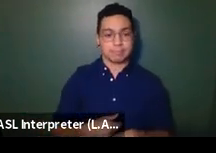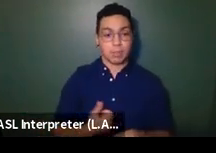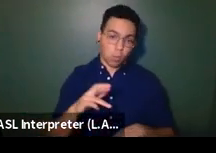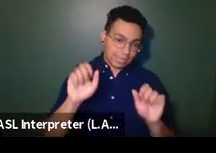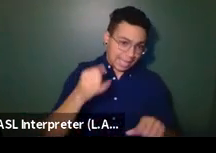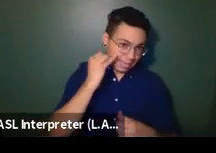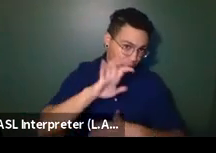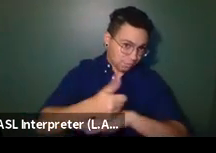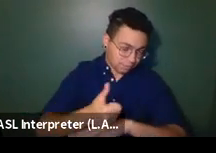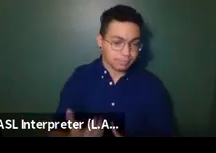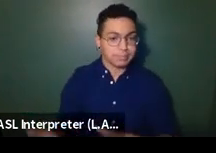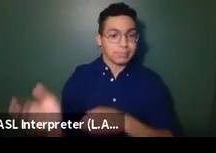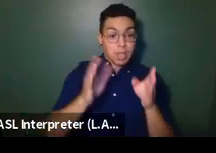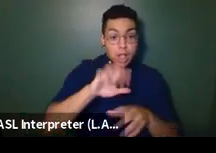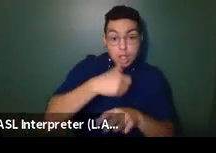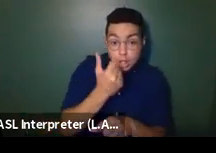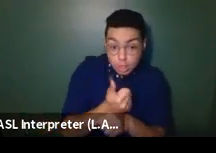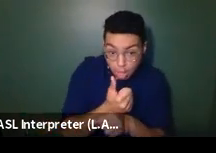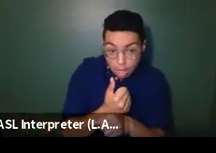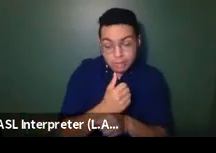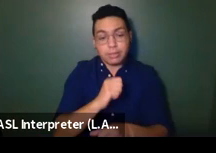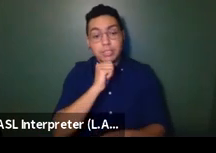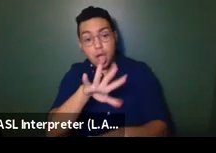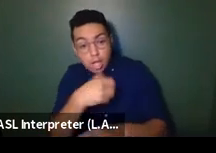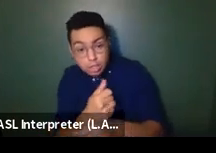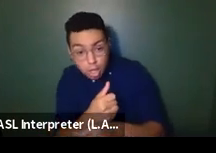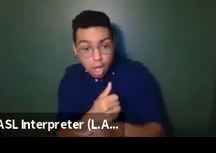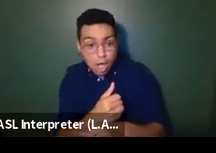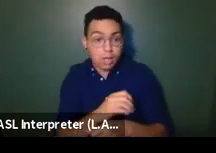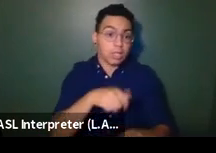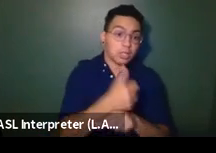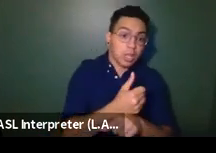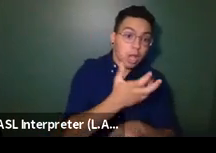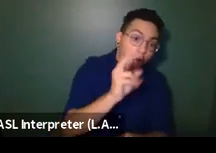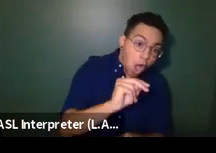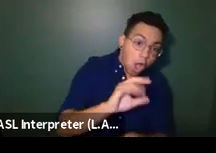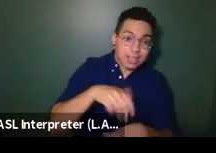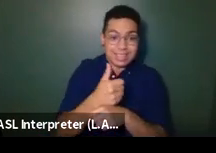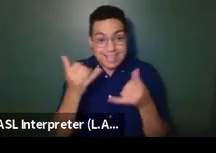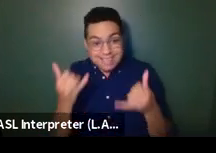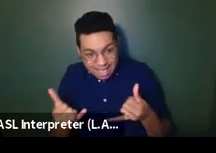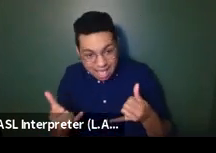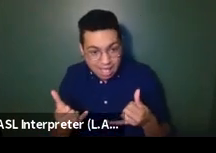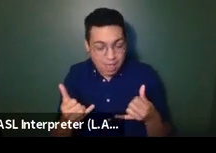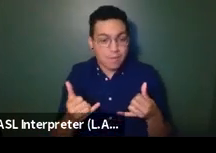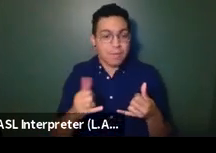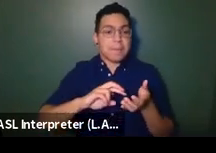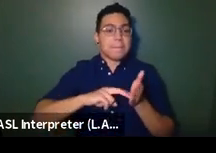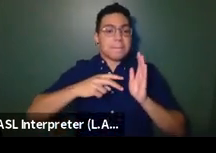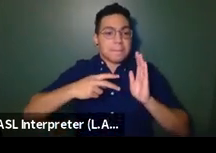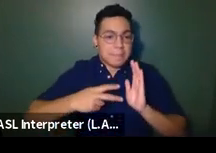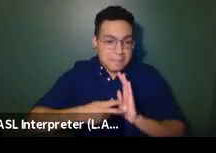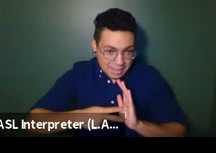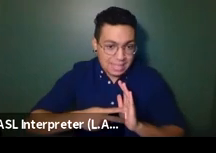ESD 189 - Amy Colburn: It now shows up, there's an option to unlock or lock on our lock now. So if it's unlocked it means that everyone can submit at any time.